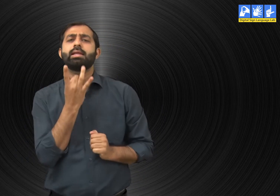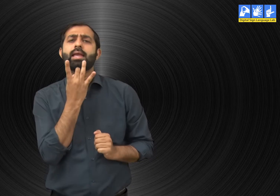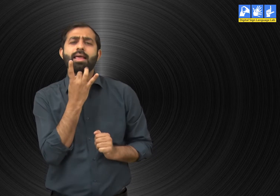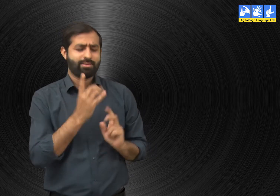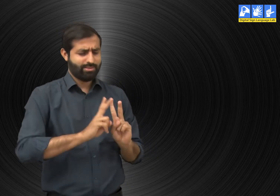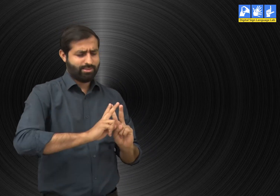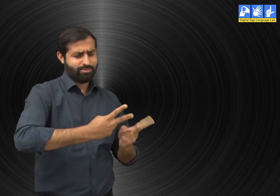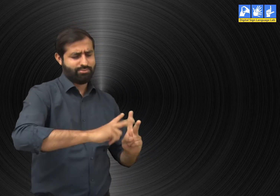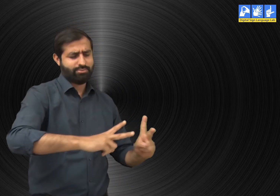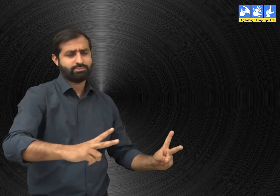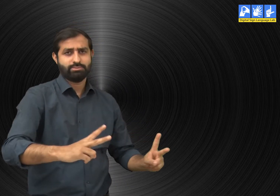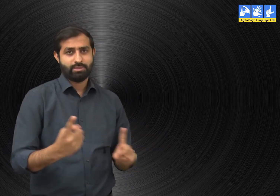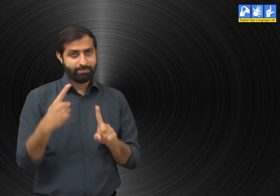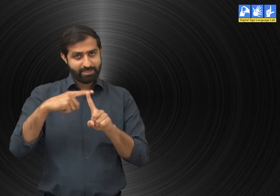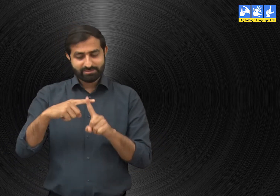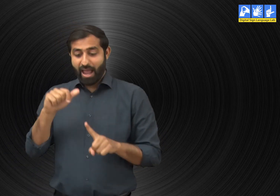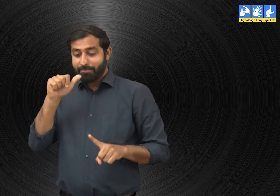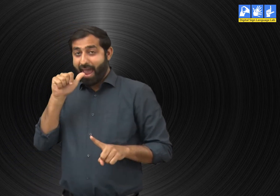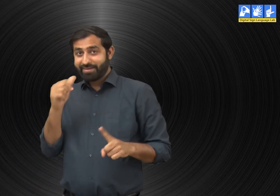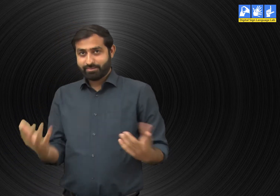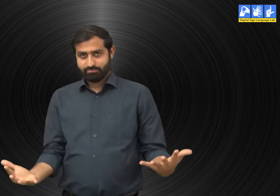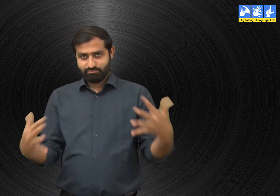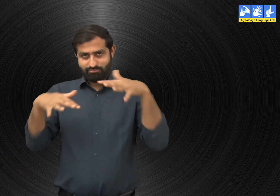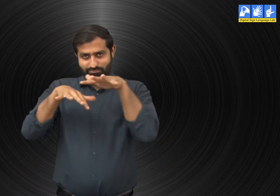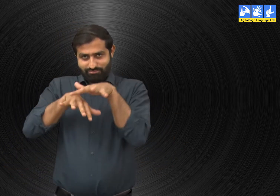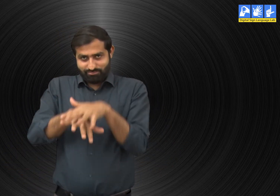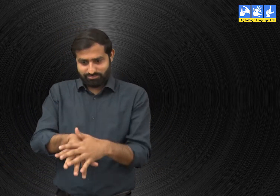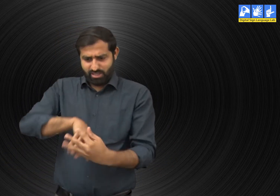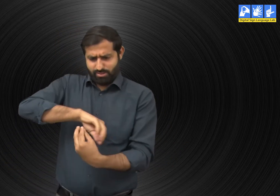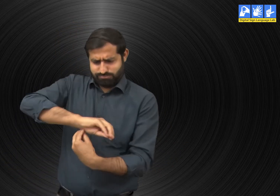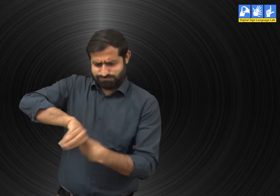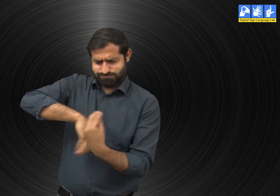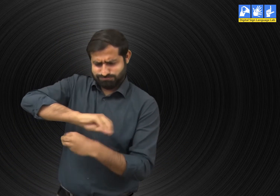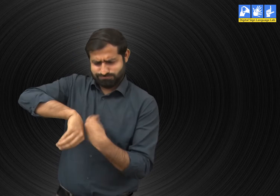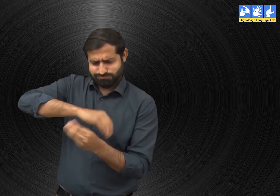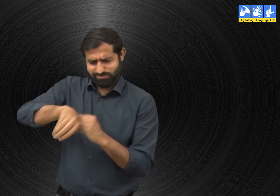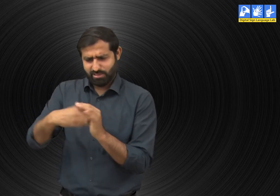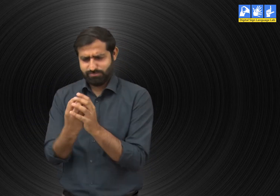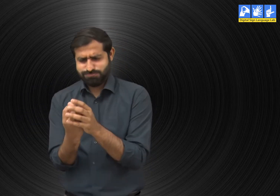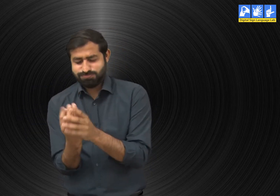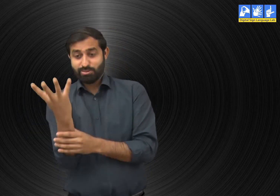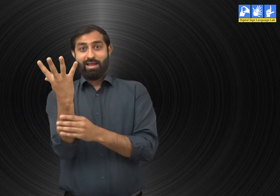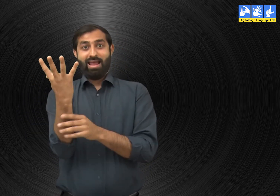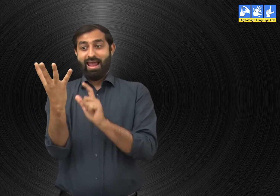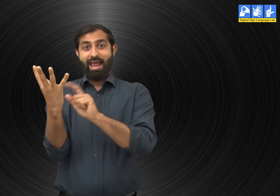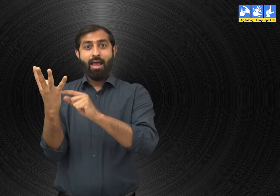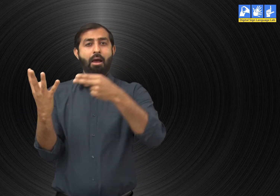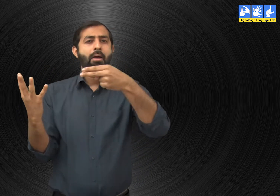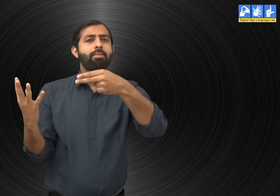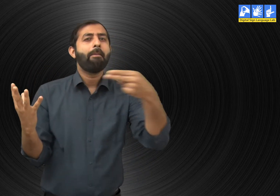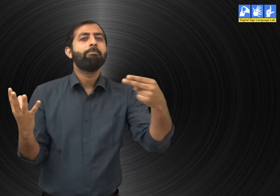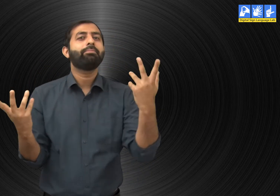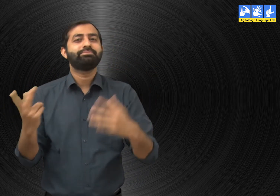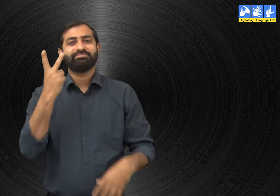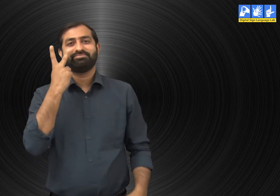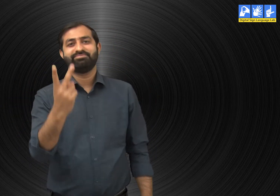What happens when metals react with water? Let's see here.